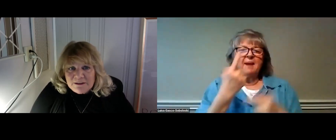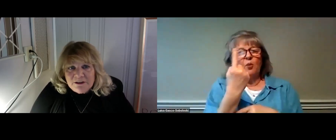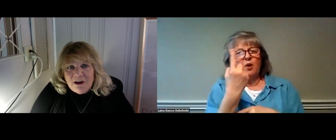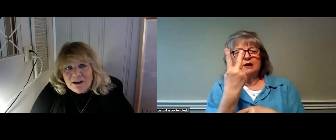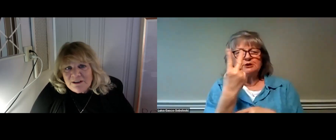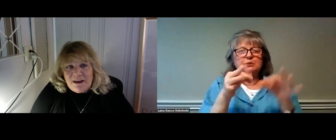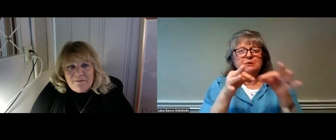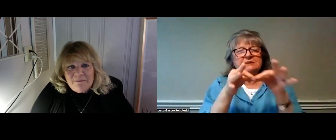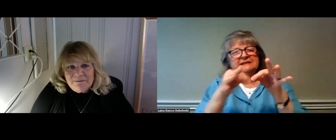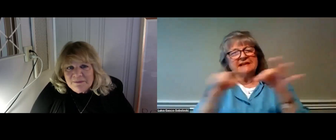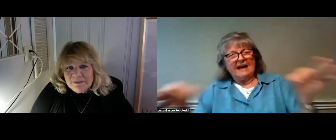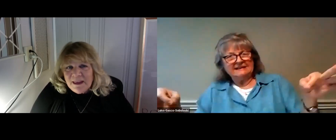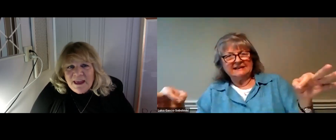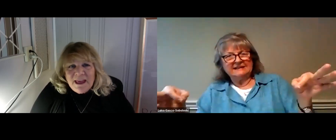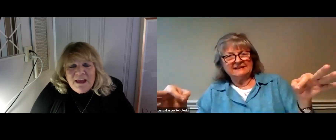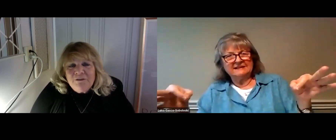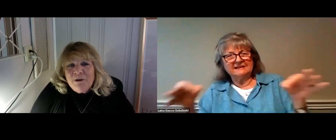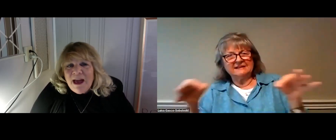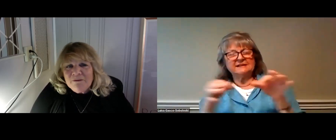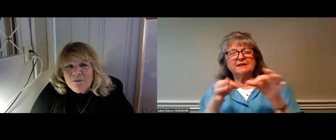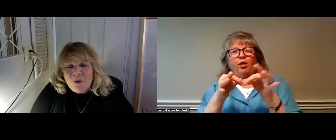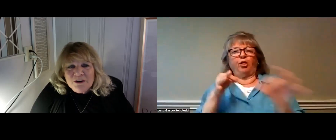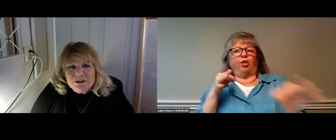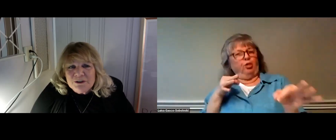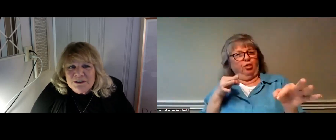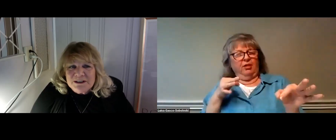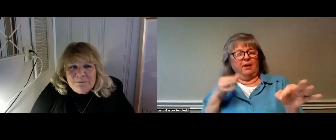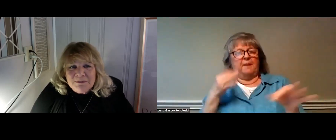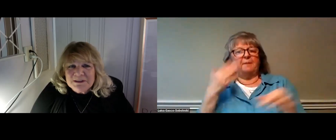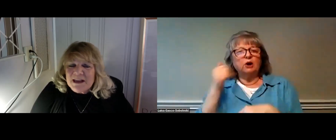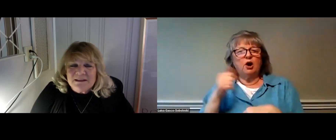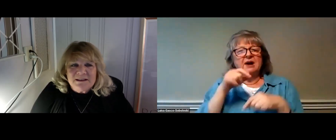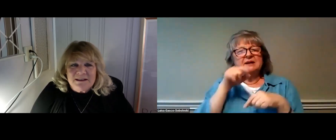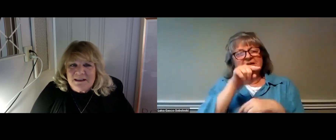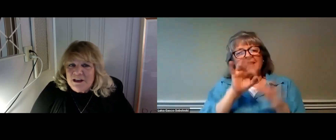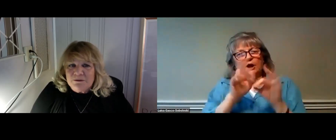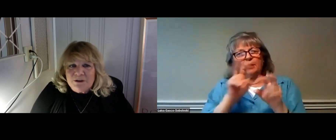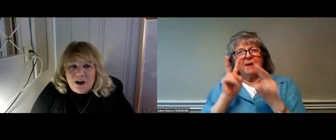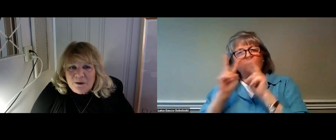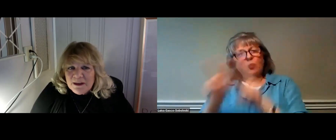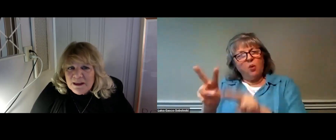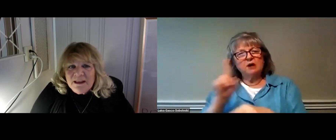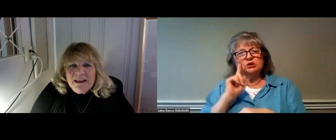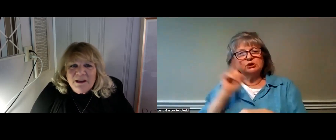talk to them. If you have one or two simple sentences that you know, it will